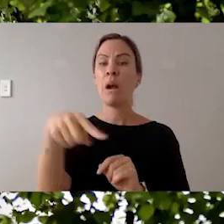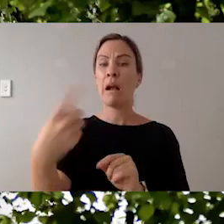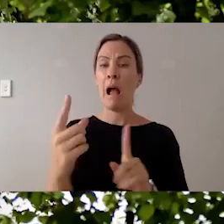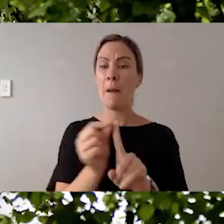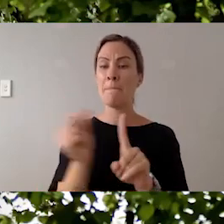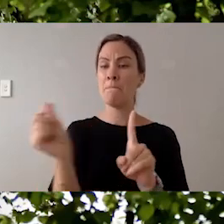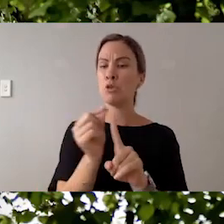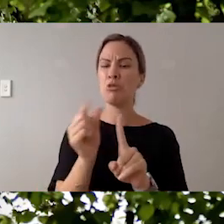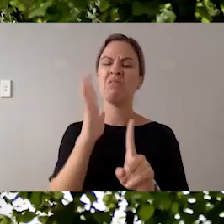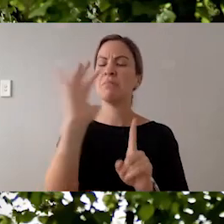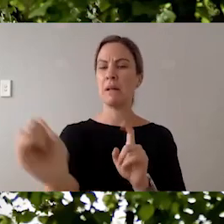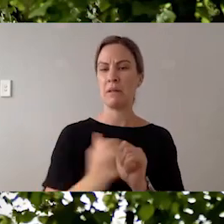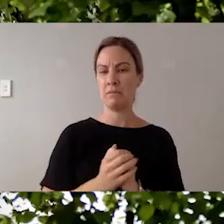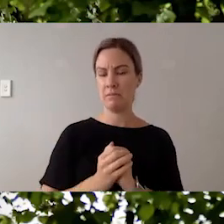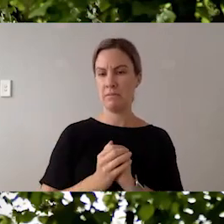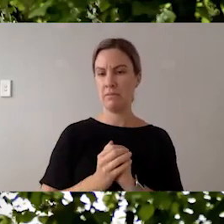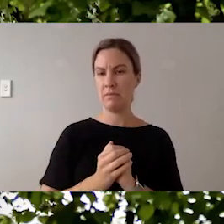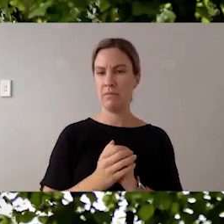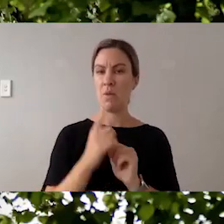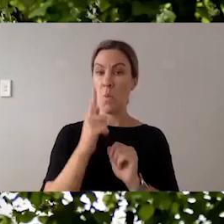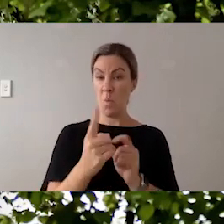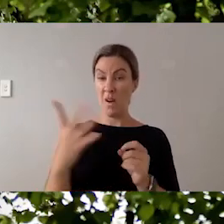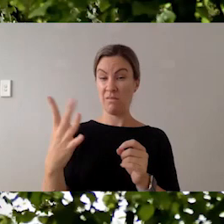said, "Listen, Daniel. If you can't measure it, it doesn't matter." I